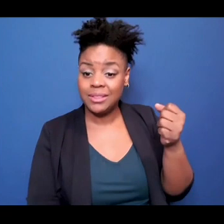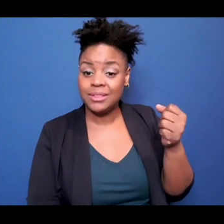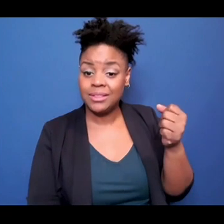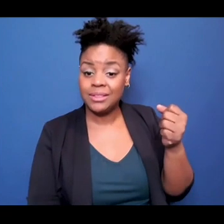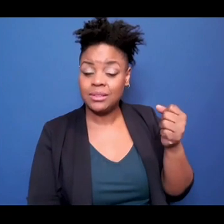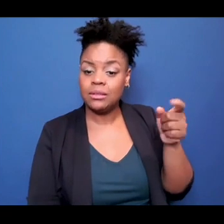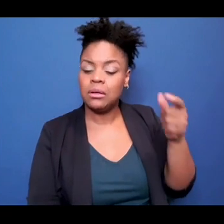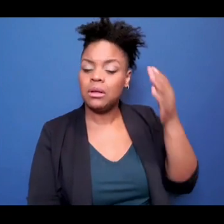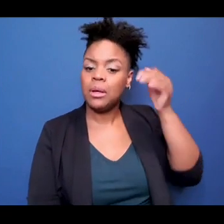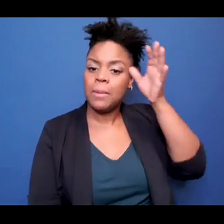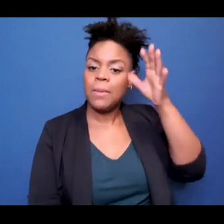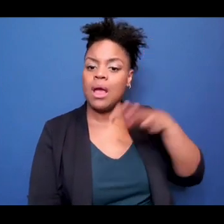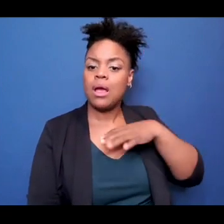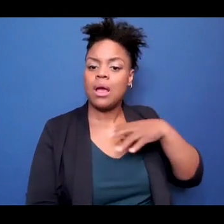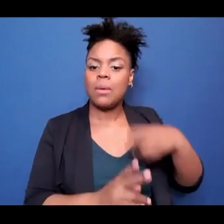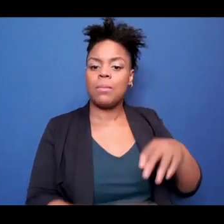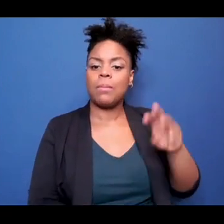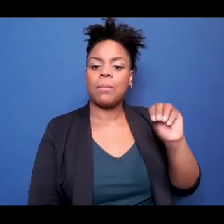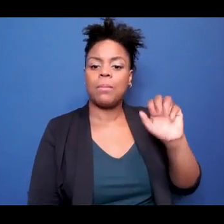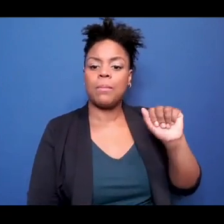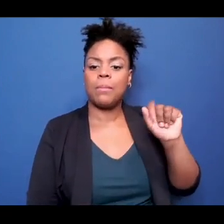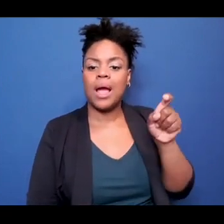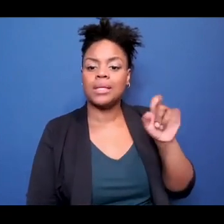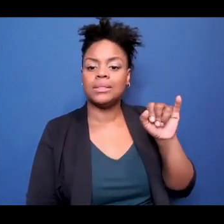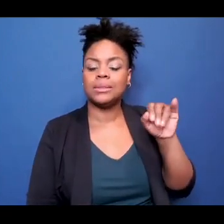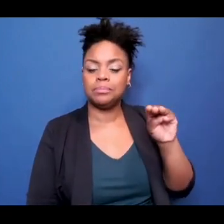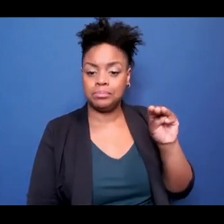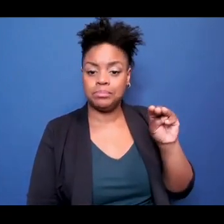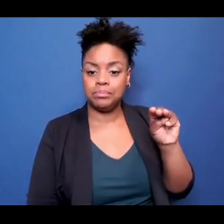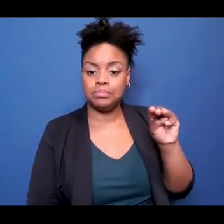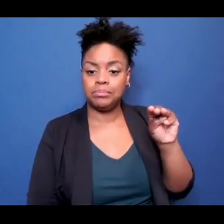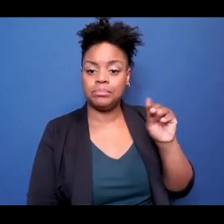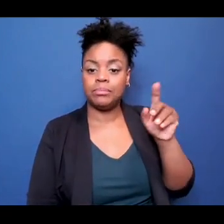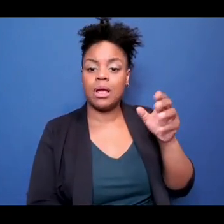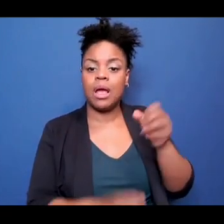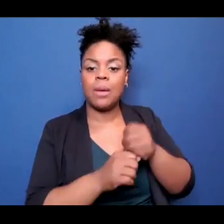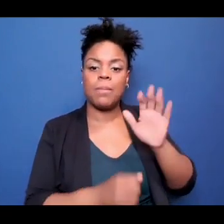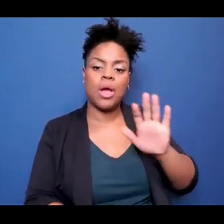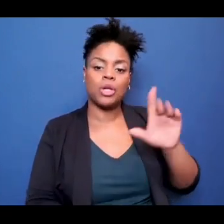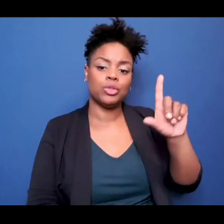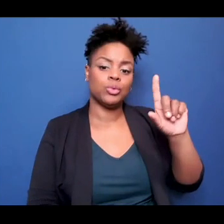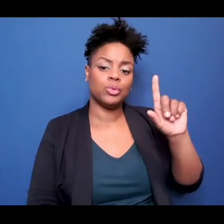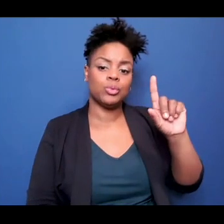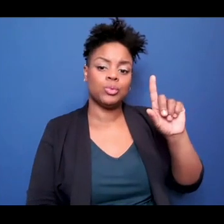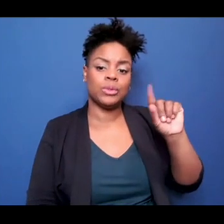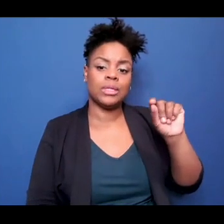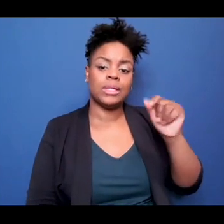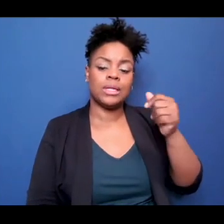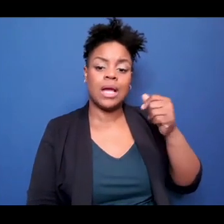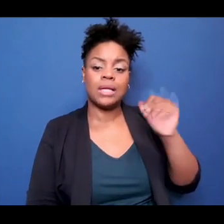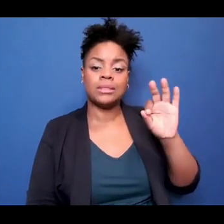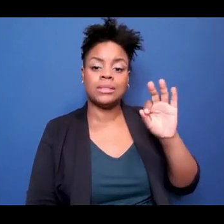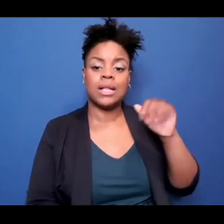HIS WIFE ADD LYNN. MAXIM OBTAINED FRIED CHICKEN RECIPE AND $2,000 IN A BUSINESS DEAL, WHICH IS ABOUT 29,000 IN